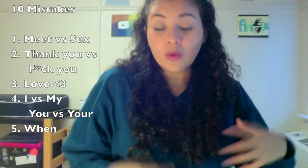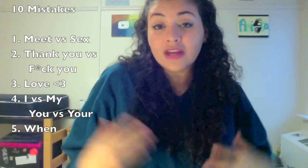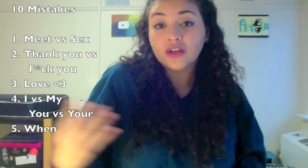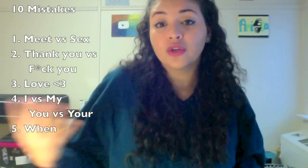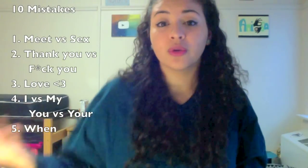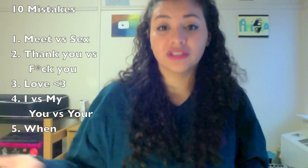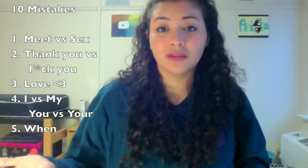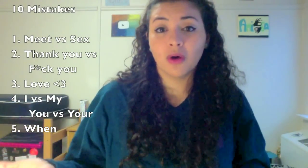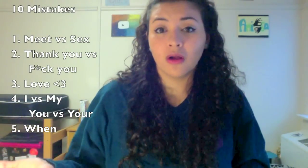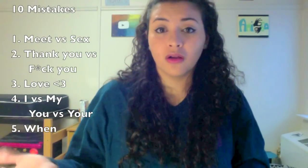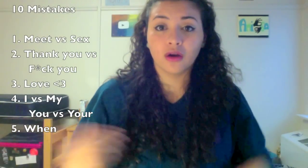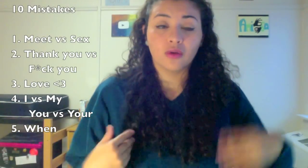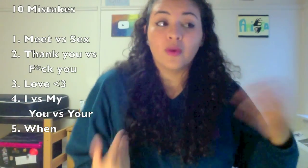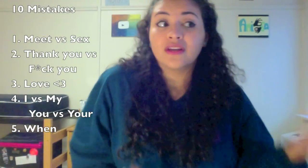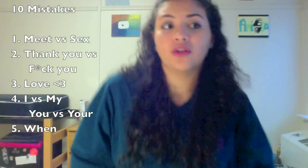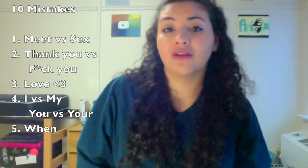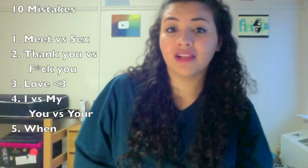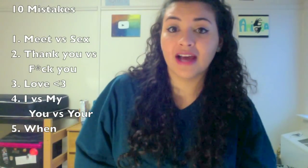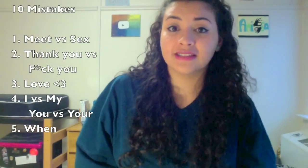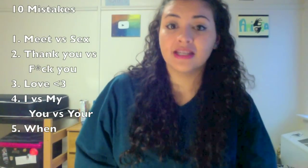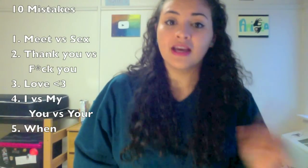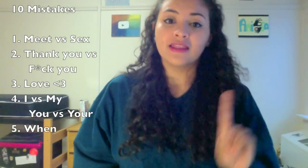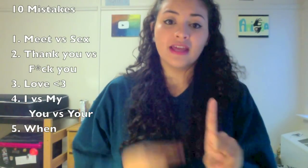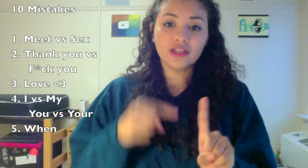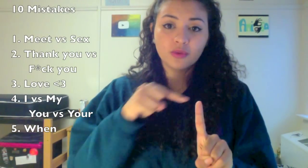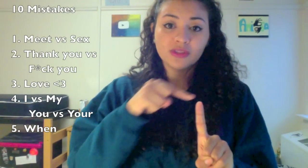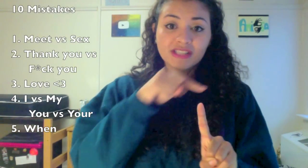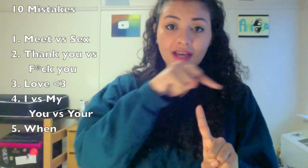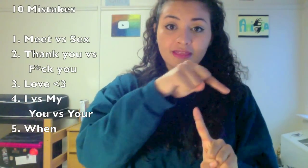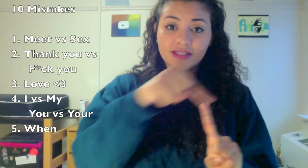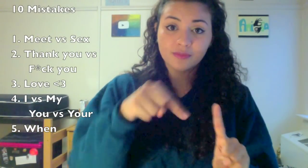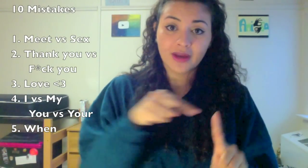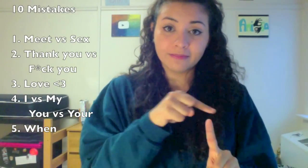"when are you going to the mall " or " when do you have class" Then you would sign this